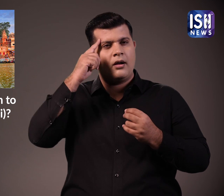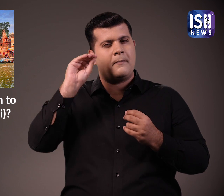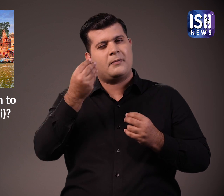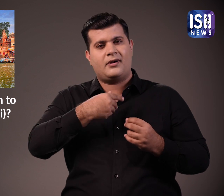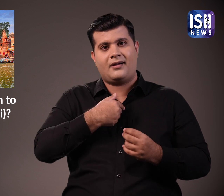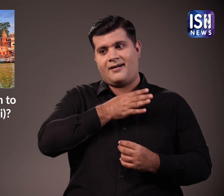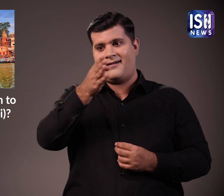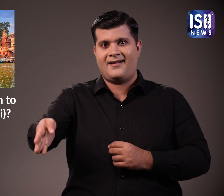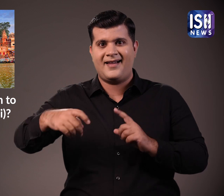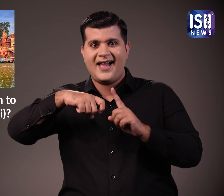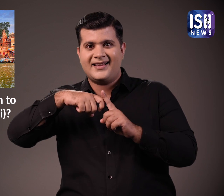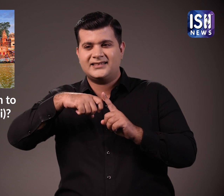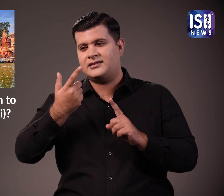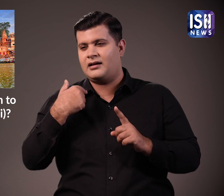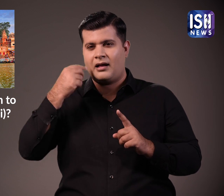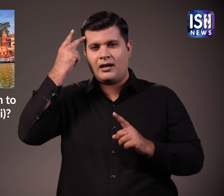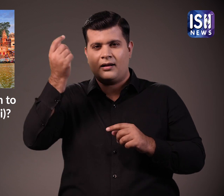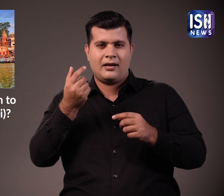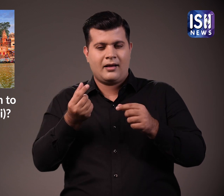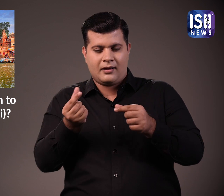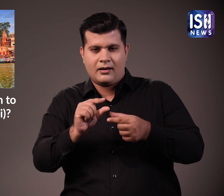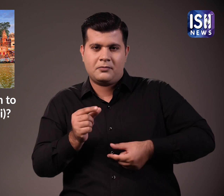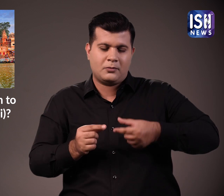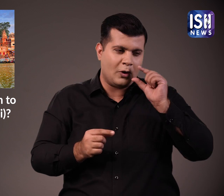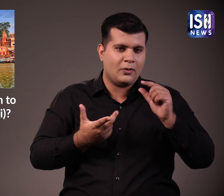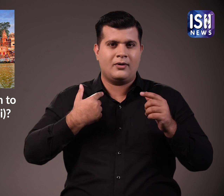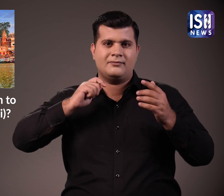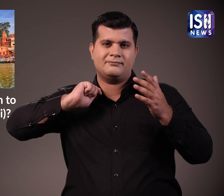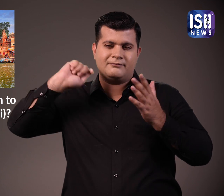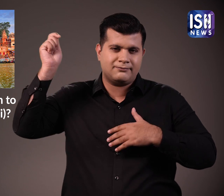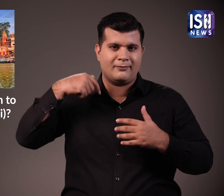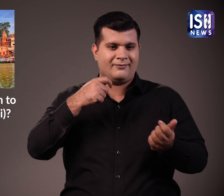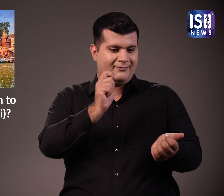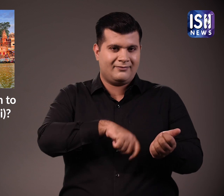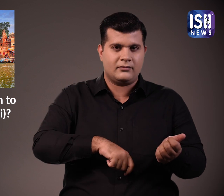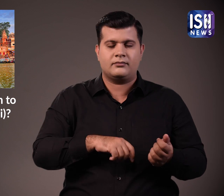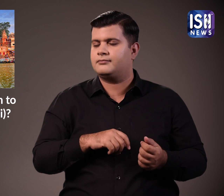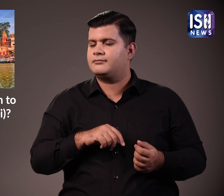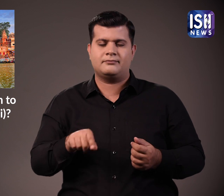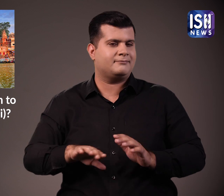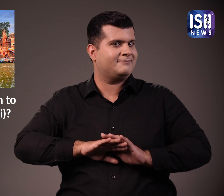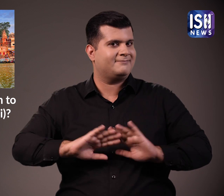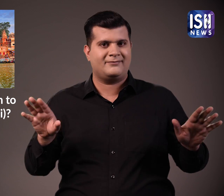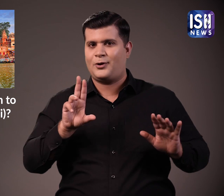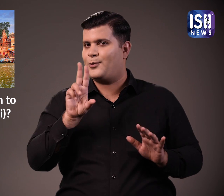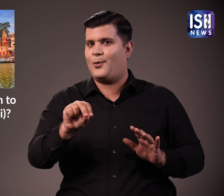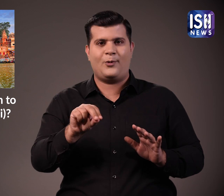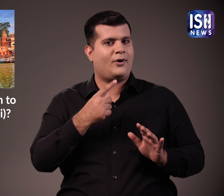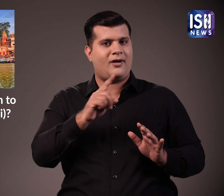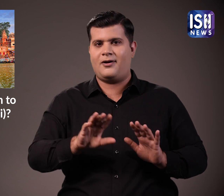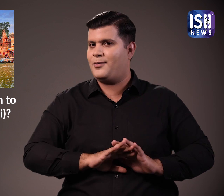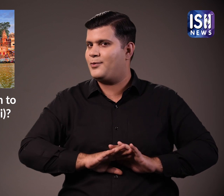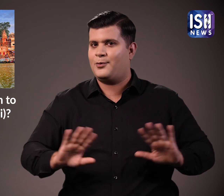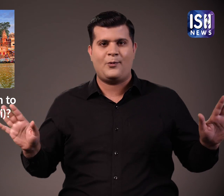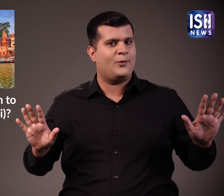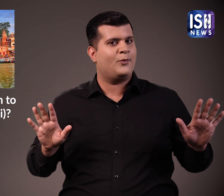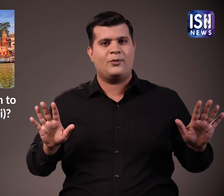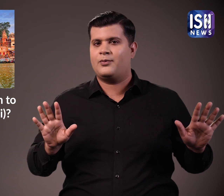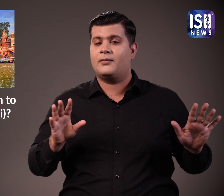But, Mukti Bhavan, it does not allow people to commit suicide or to conduct any mercy killing.